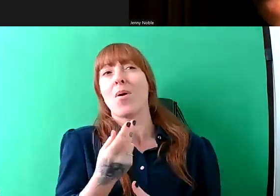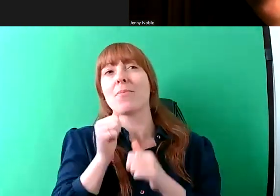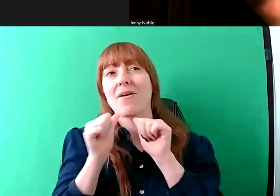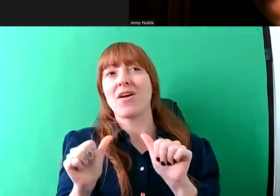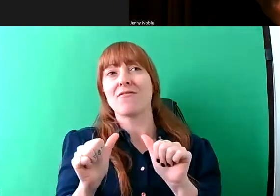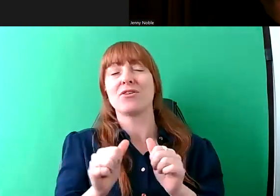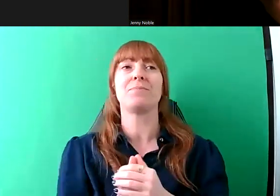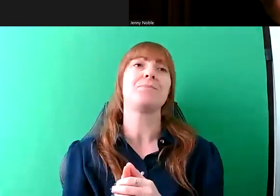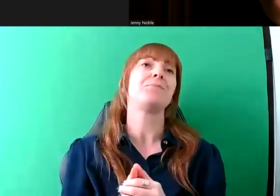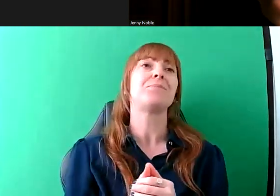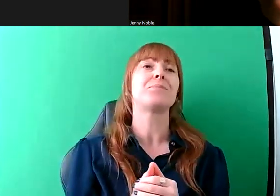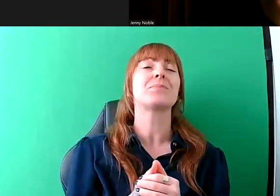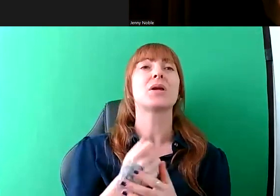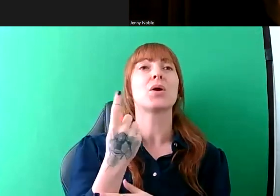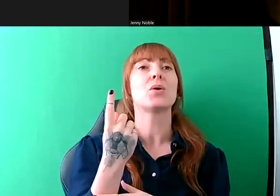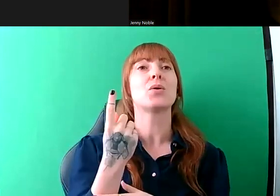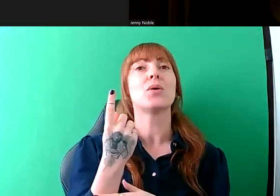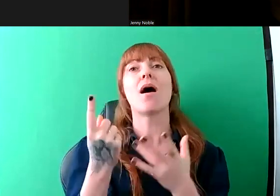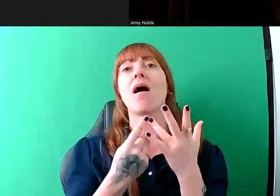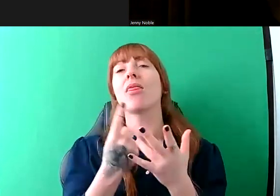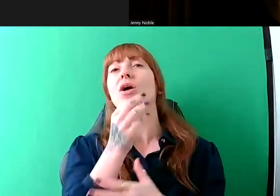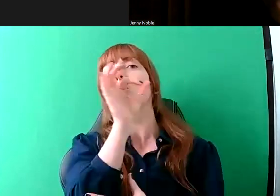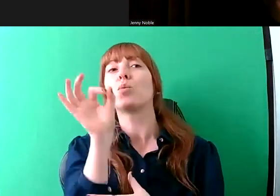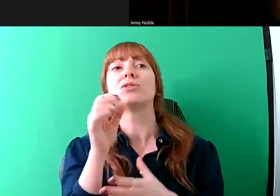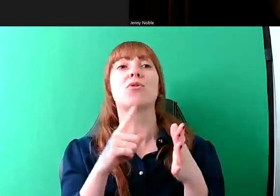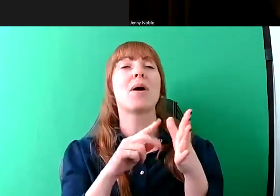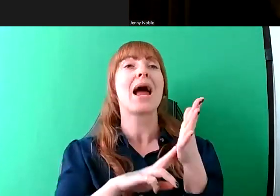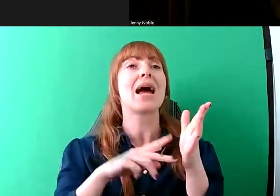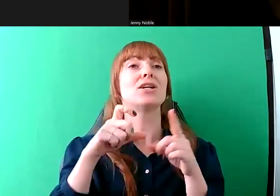Charlotte: There's another question from Andrea, asking or saying that,